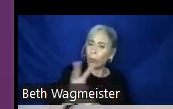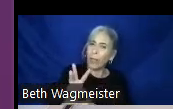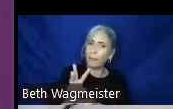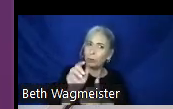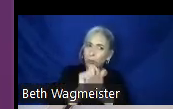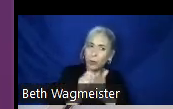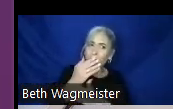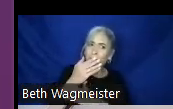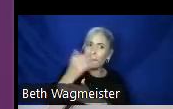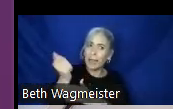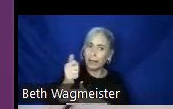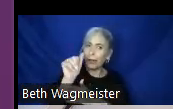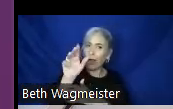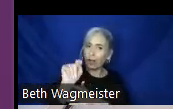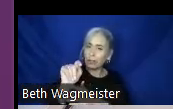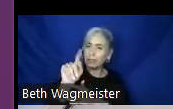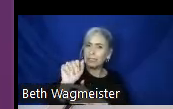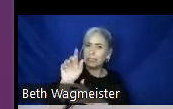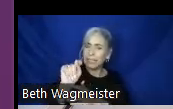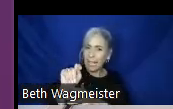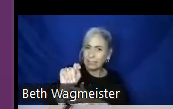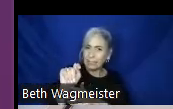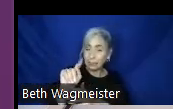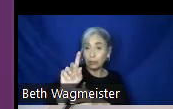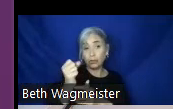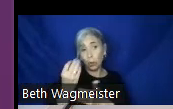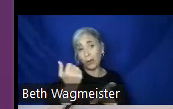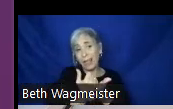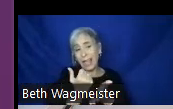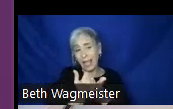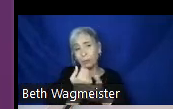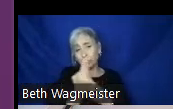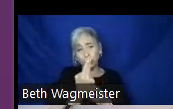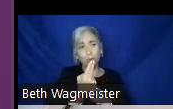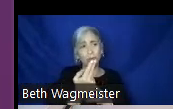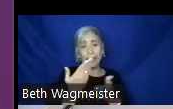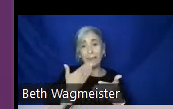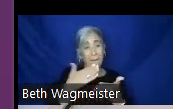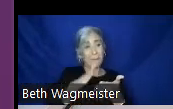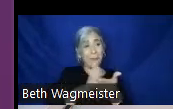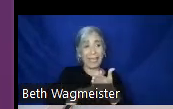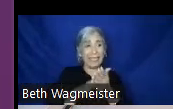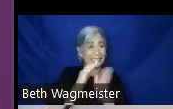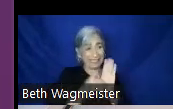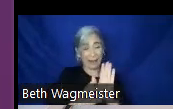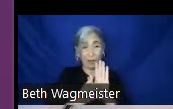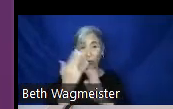a better alt text. So it was actually useful to have a kind of bad ... example, because then it